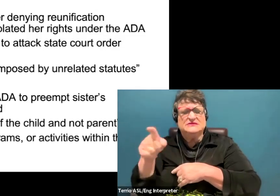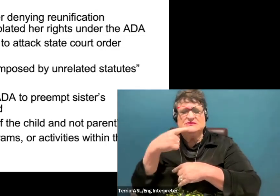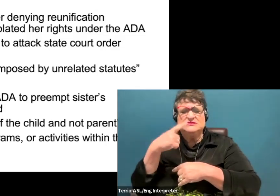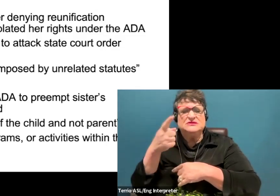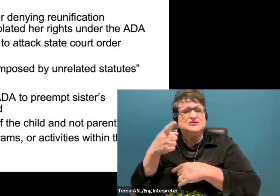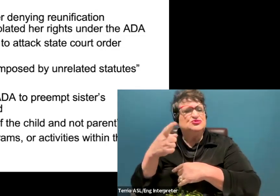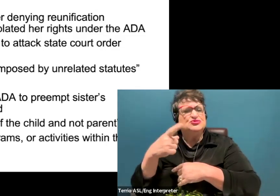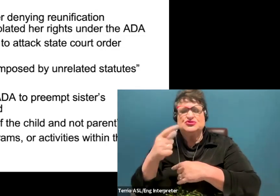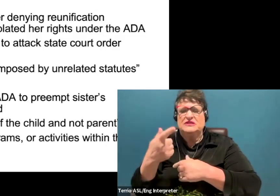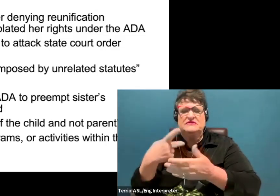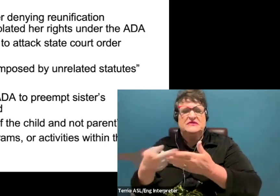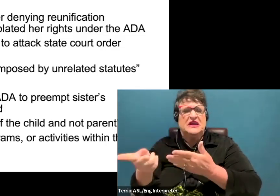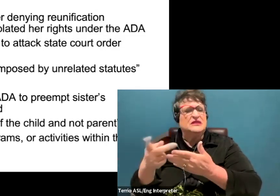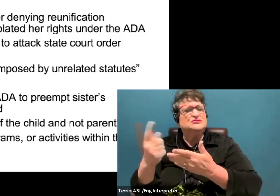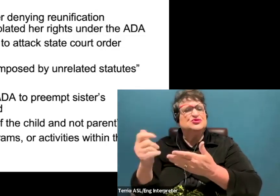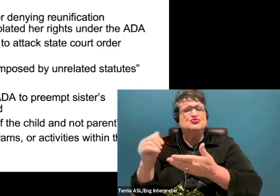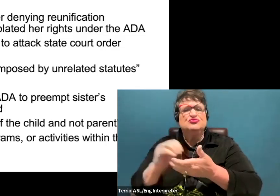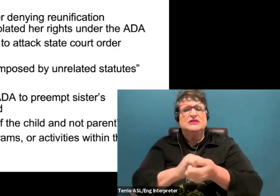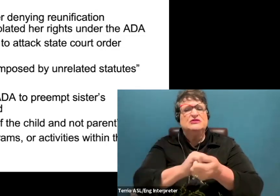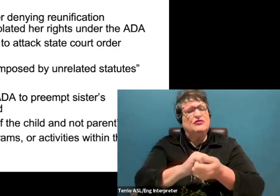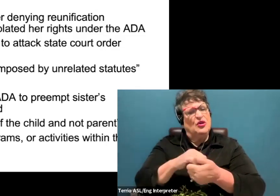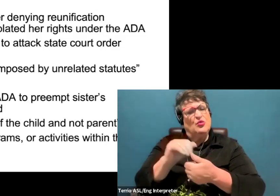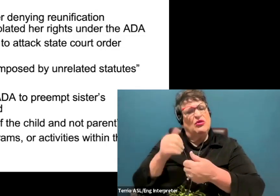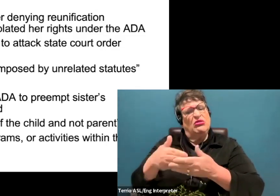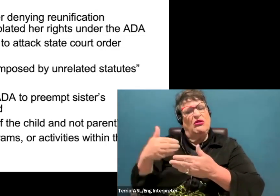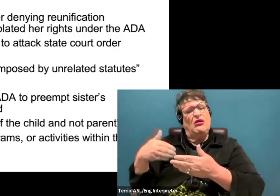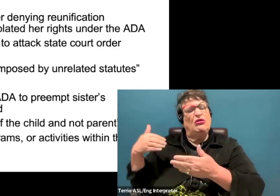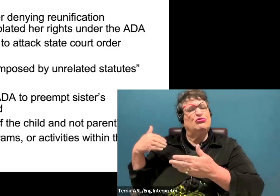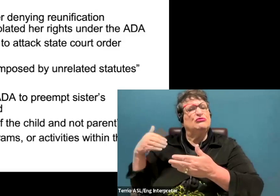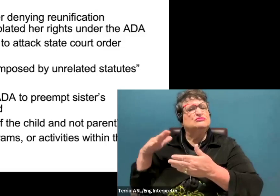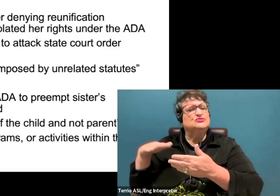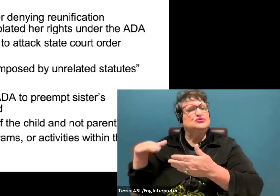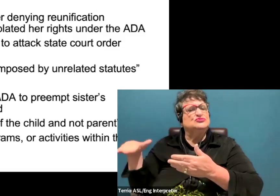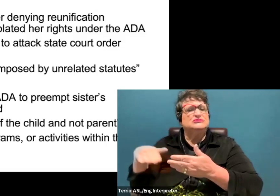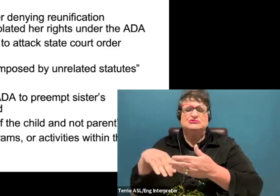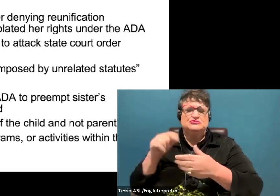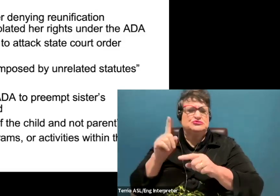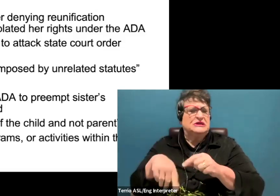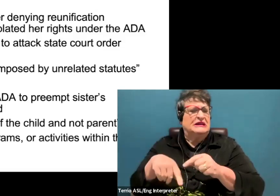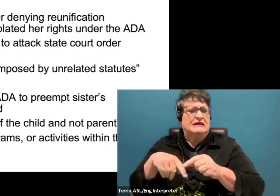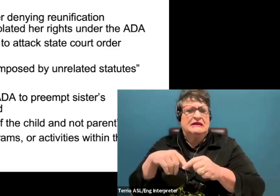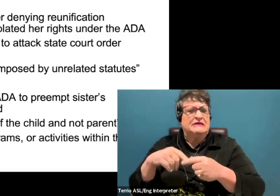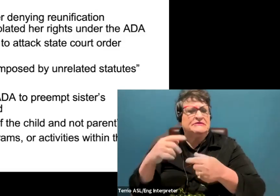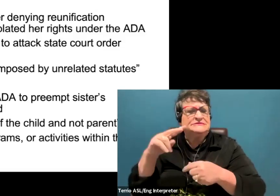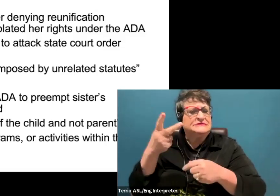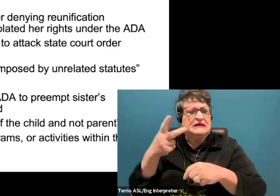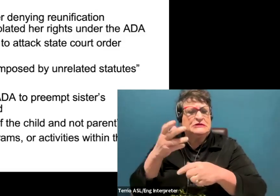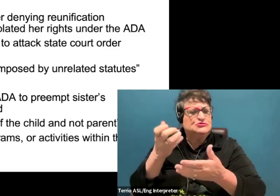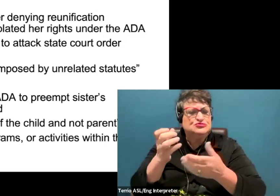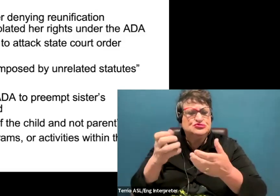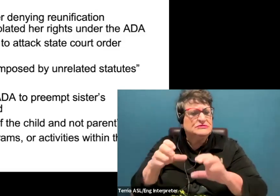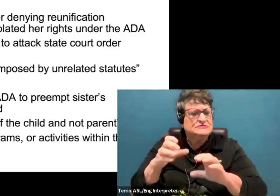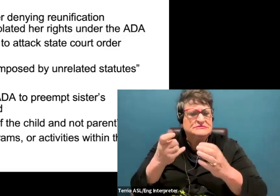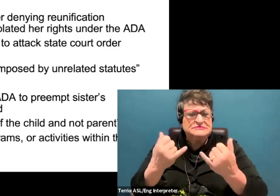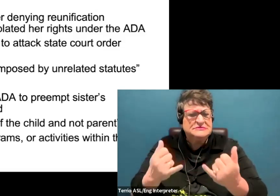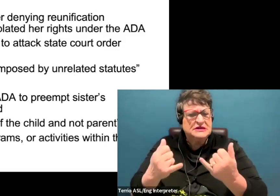so she shouldn't be able to be given a chance now. I'm highlighting this because I think this is what we often see for parents with disabilities,